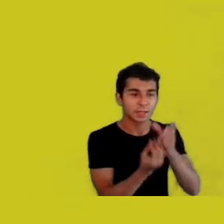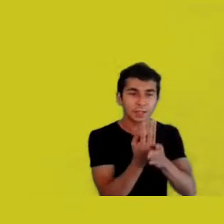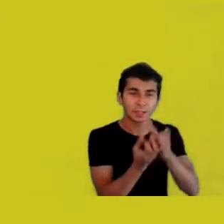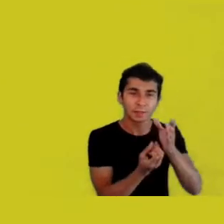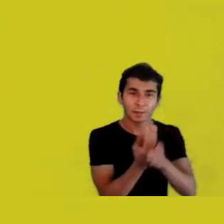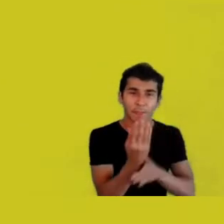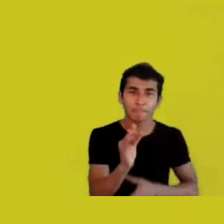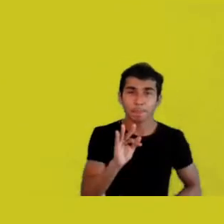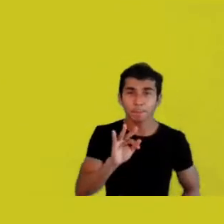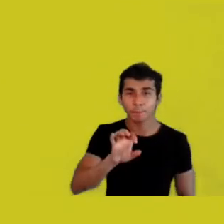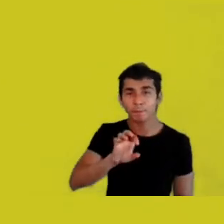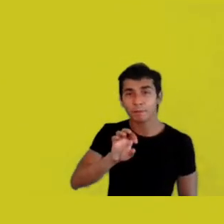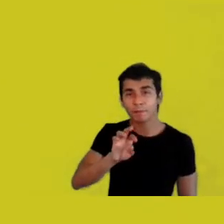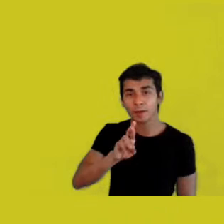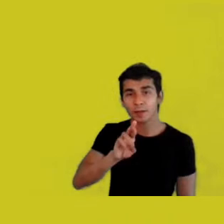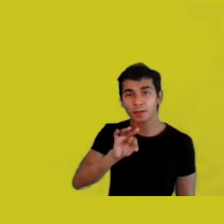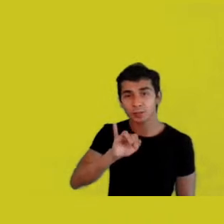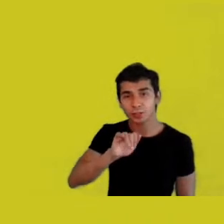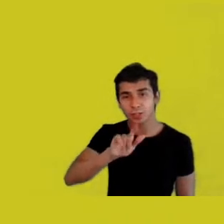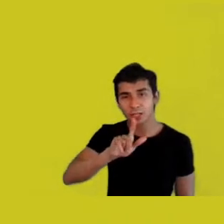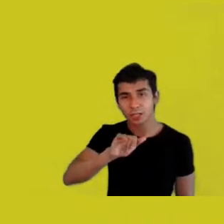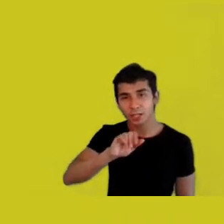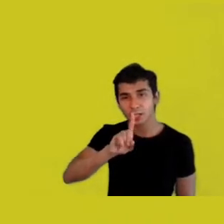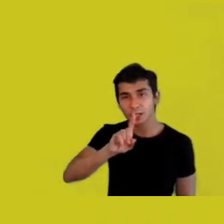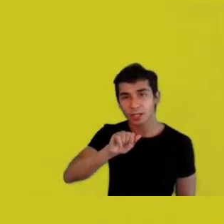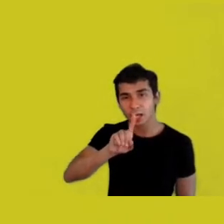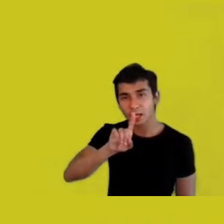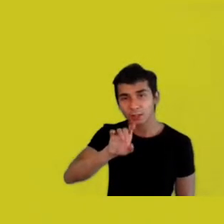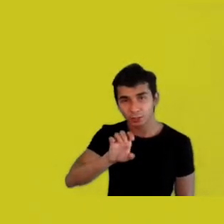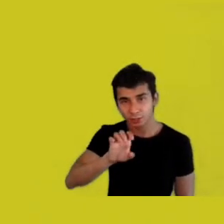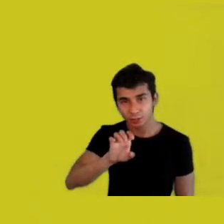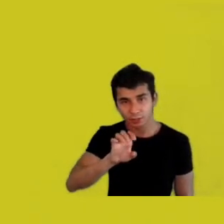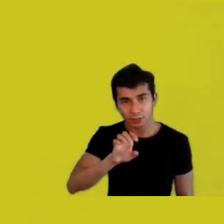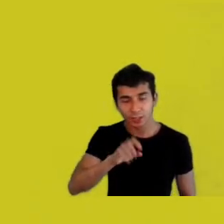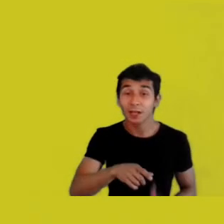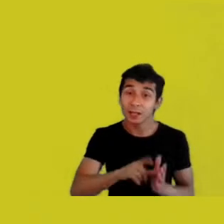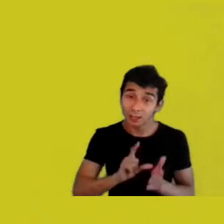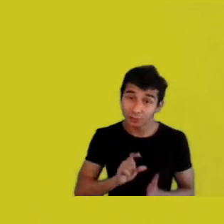That’s exactly what Tiganá was talking about before: fertility value.